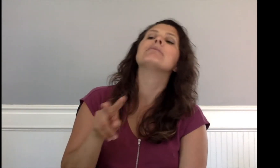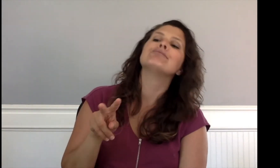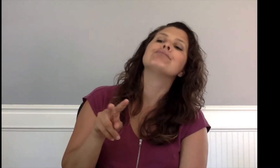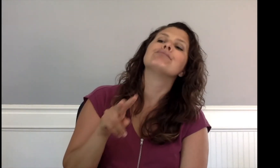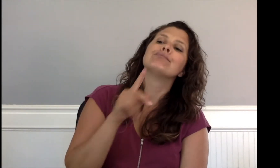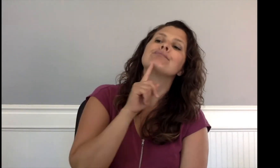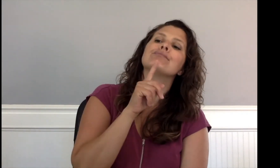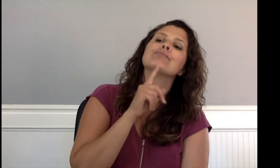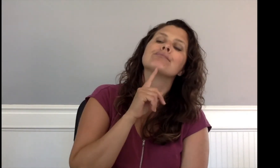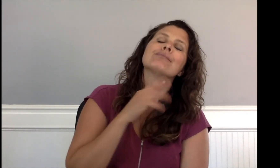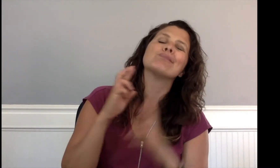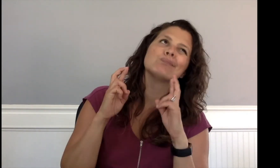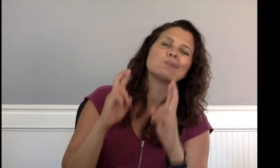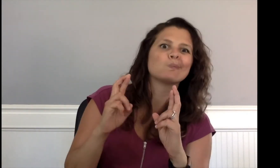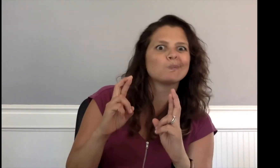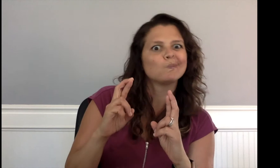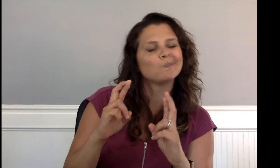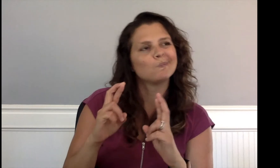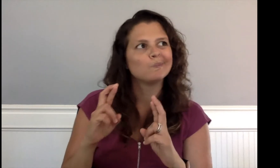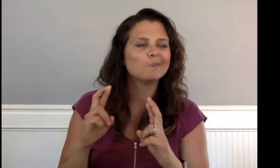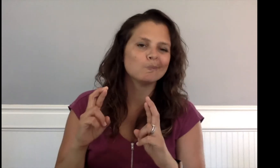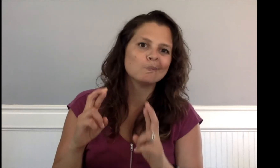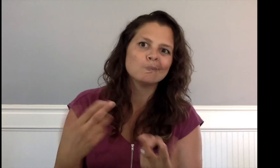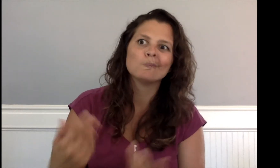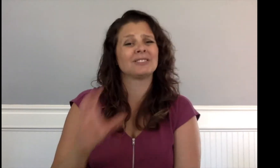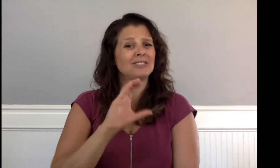Frog nodded and crossed her fingers once again.